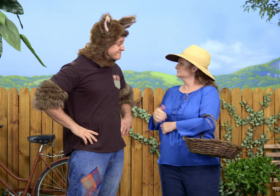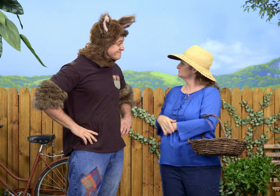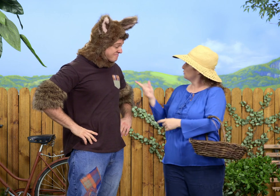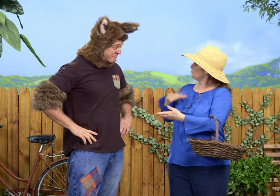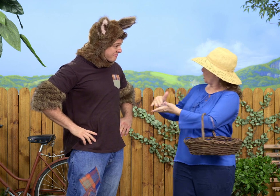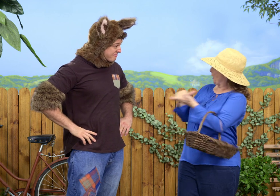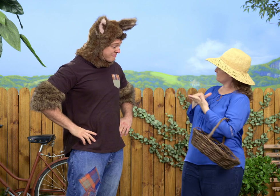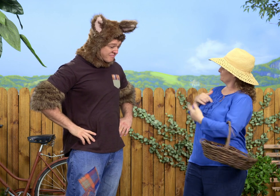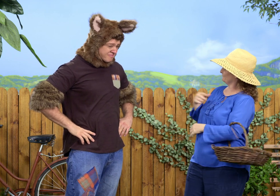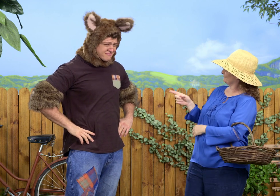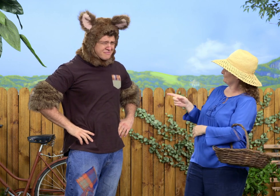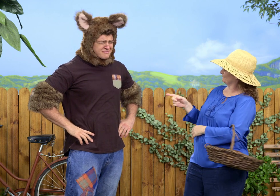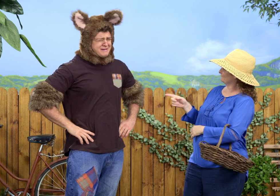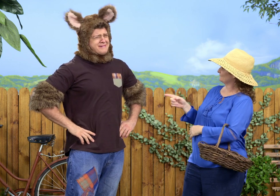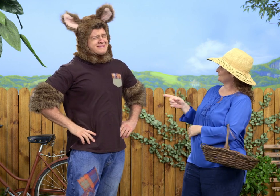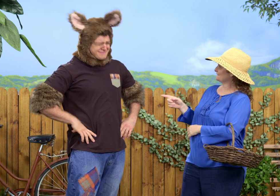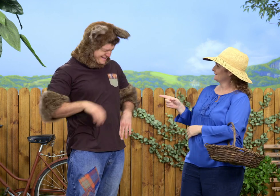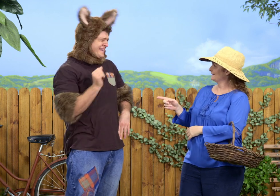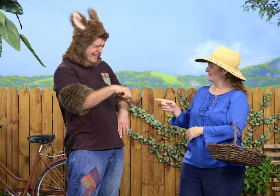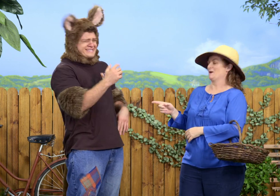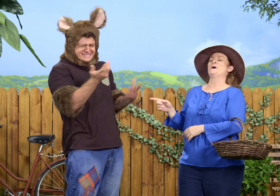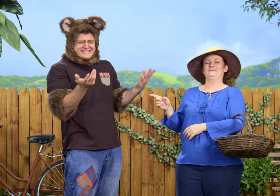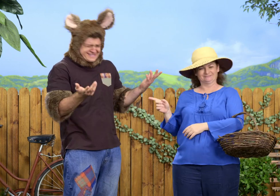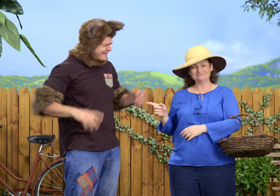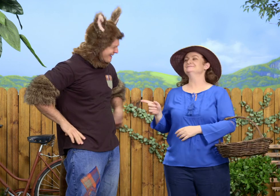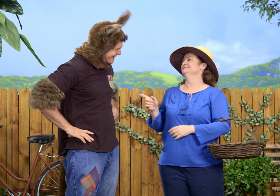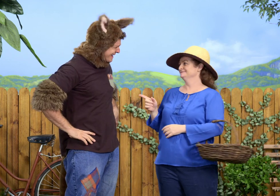Would you like to help me? Of course.